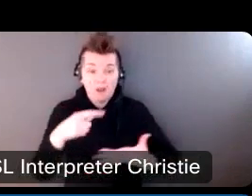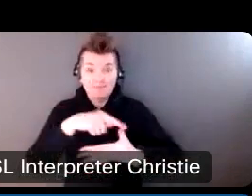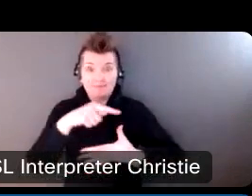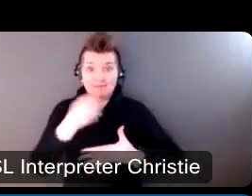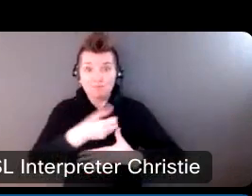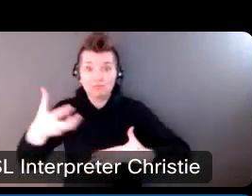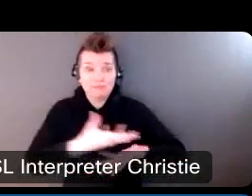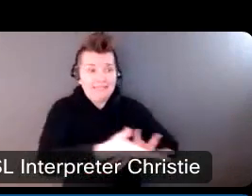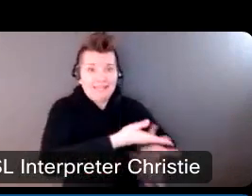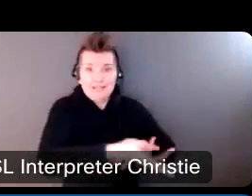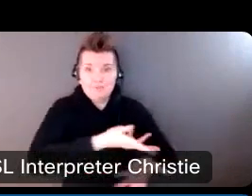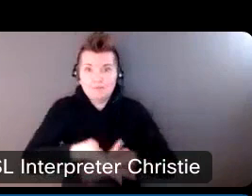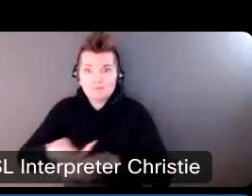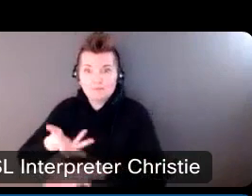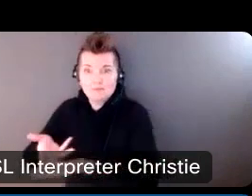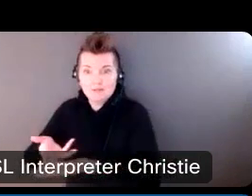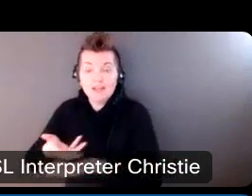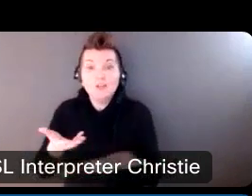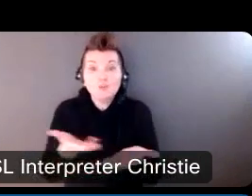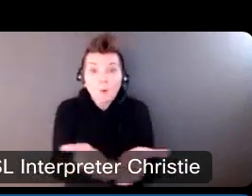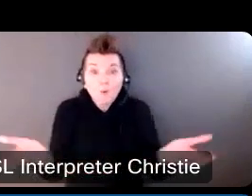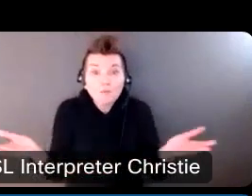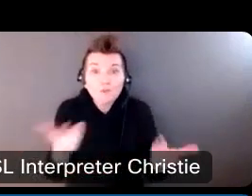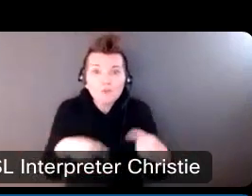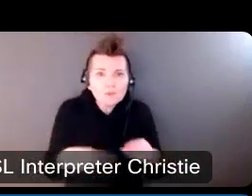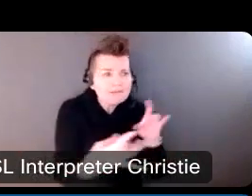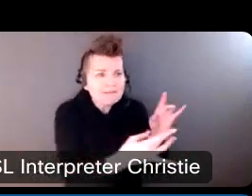Our engagement with you folks in the community and the issues that you brought to our attention